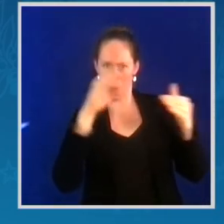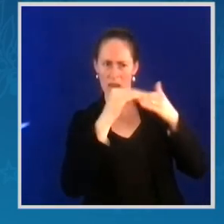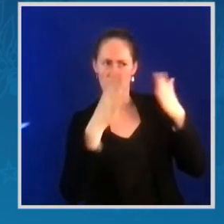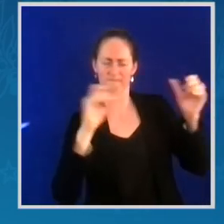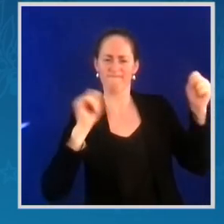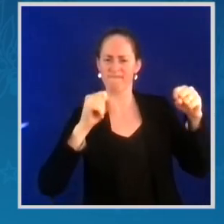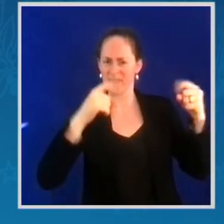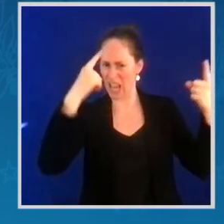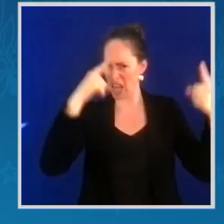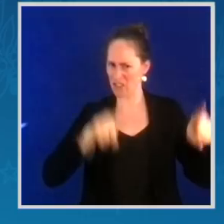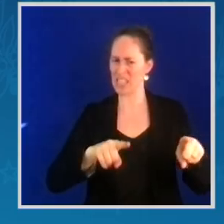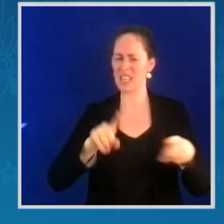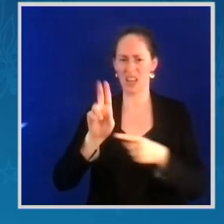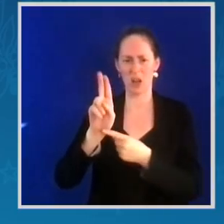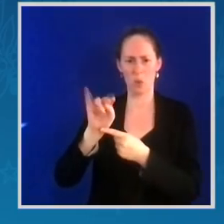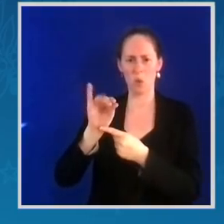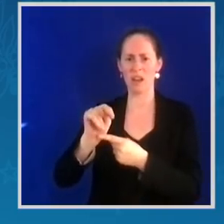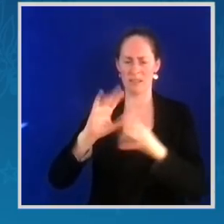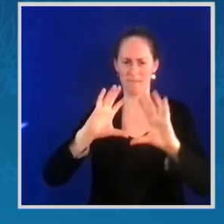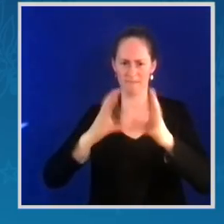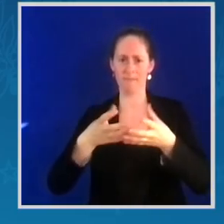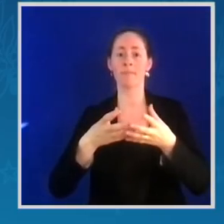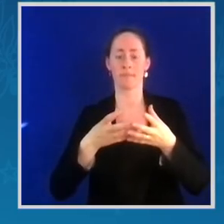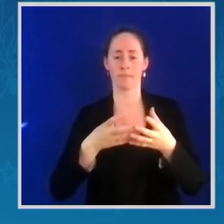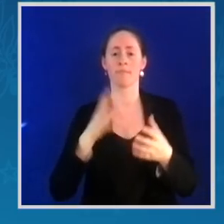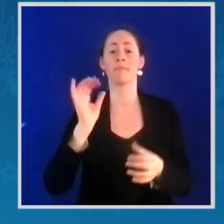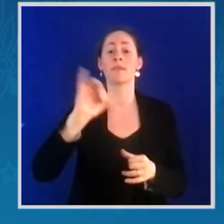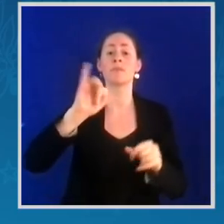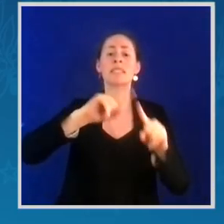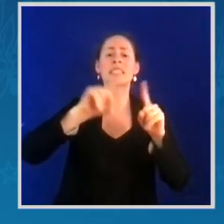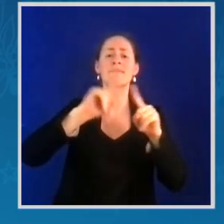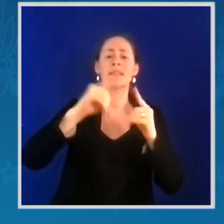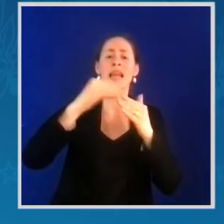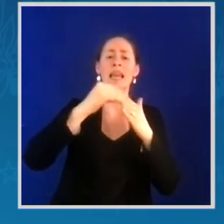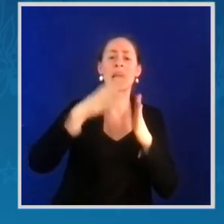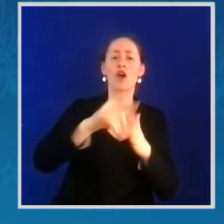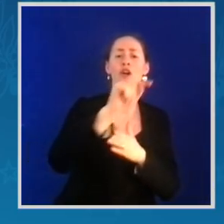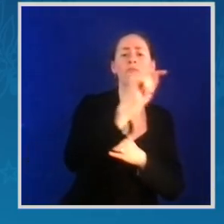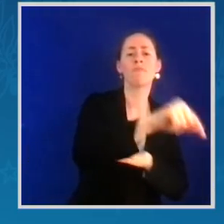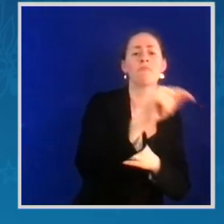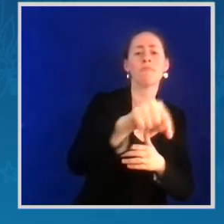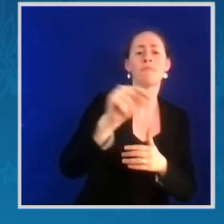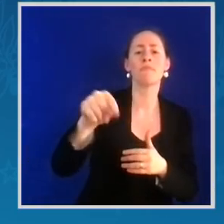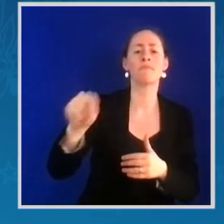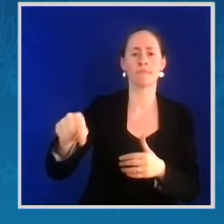with leading labor activists and professionals,